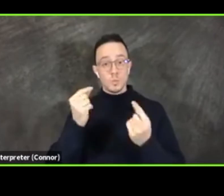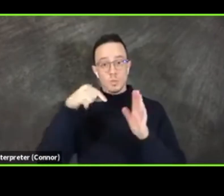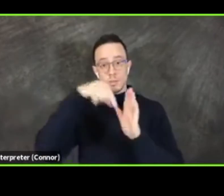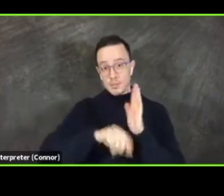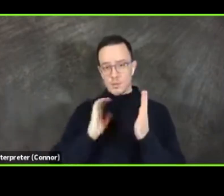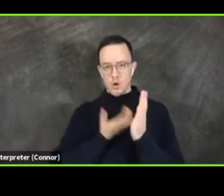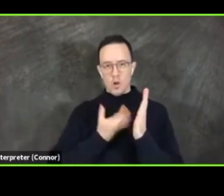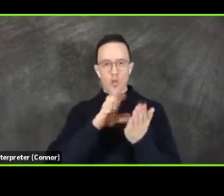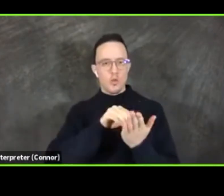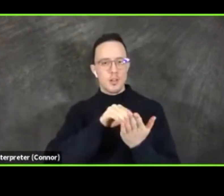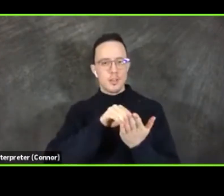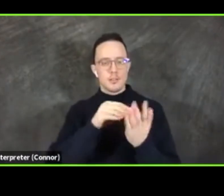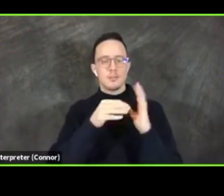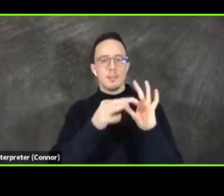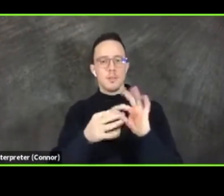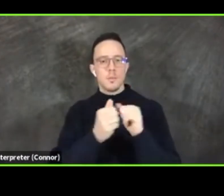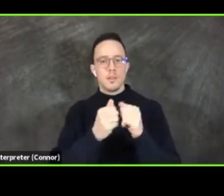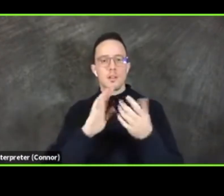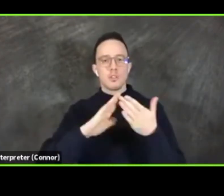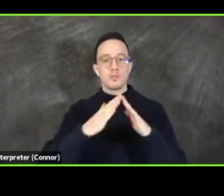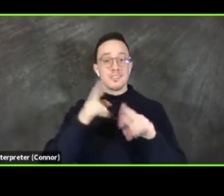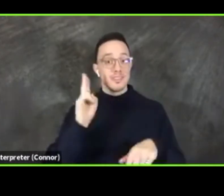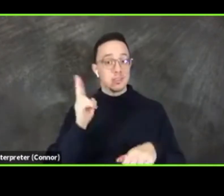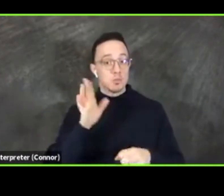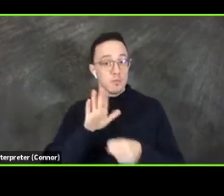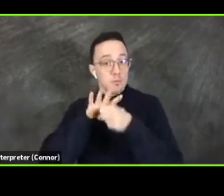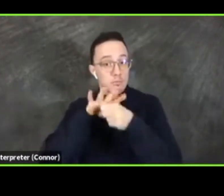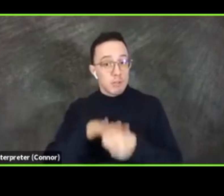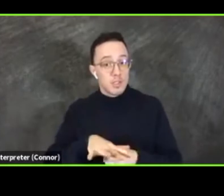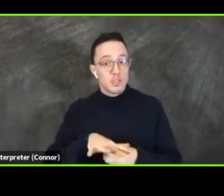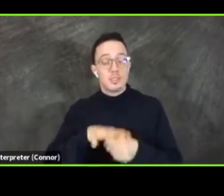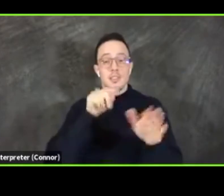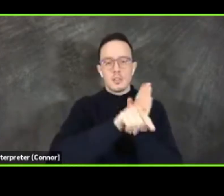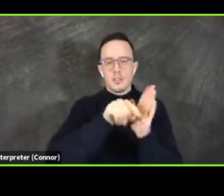THIS COUNTRY'S HISTORY OF OPPRESSION, GENOCIDE, AND CONTINUOUS COLONIZATION OF INDIGENOUS